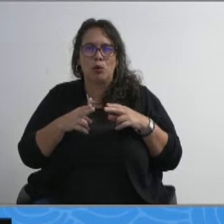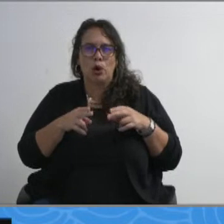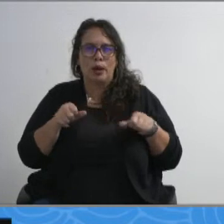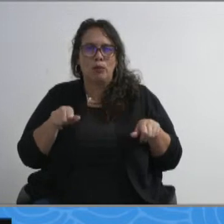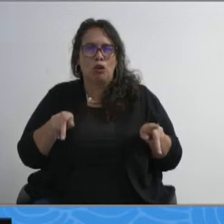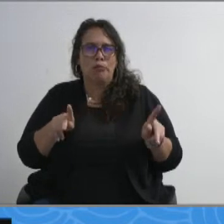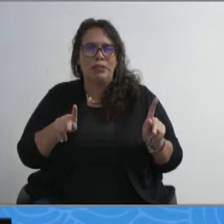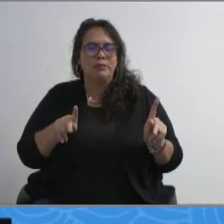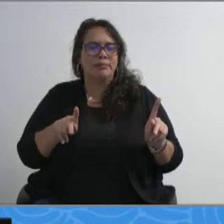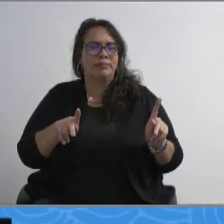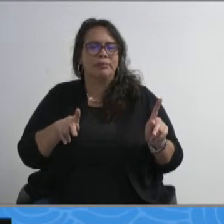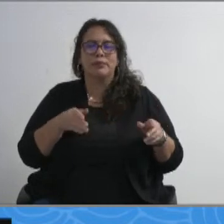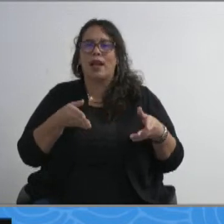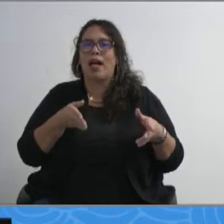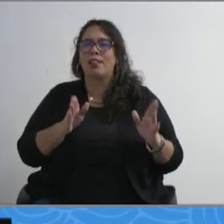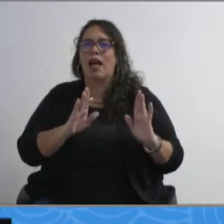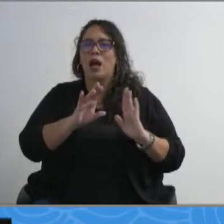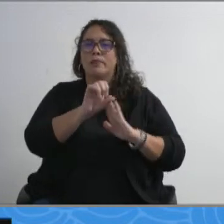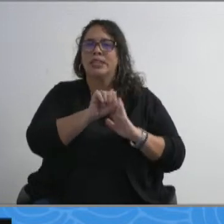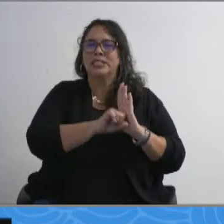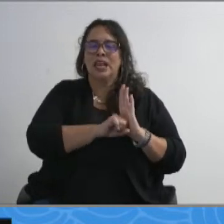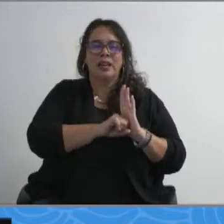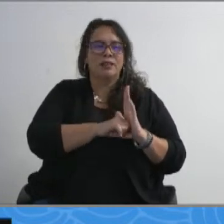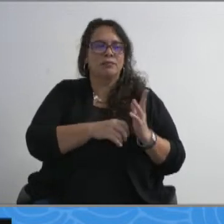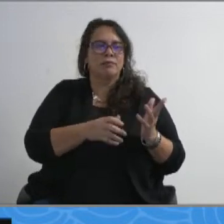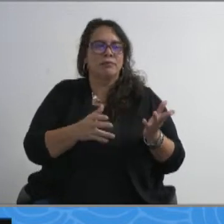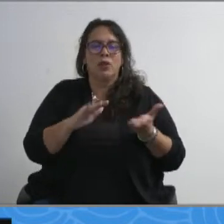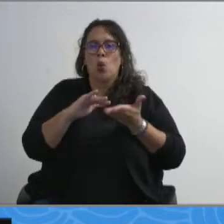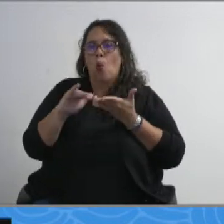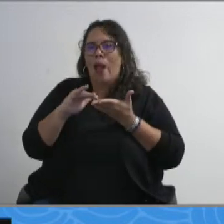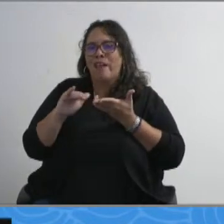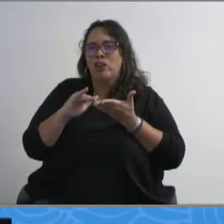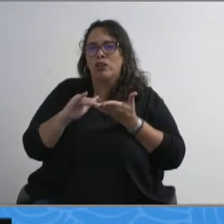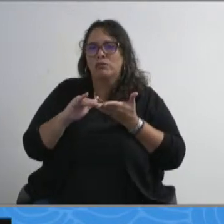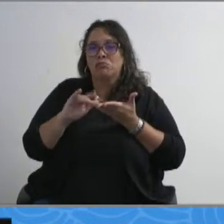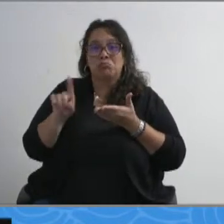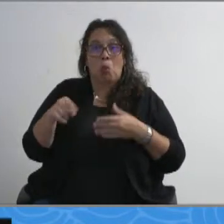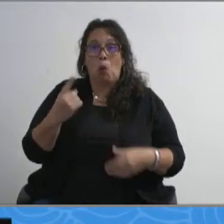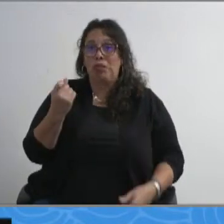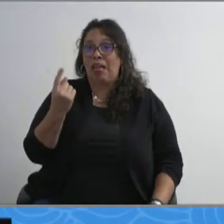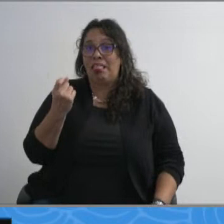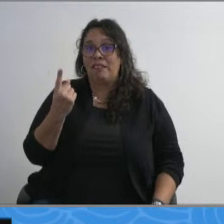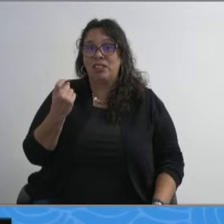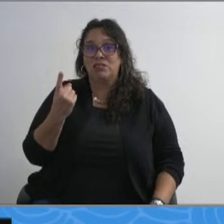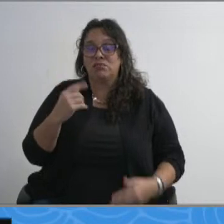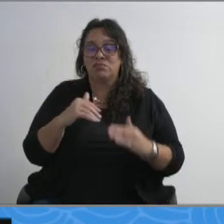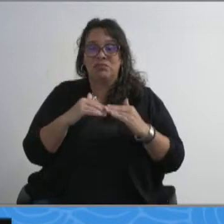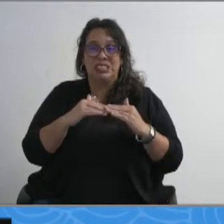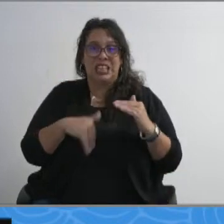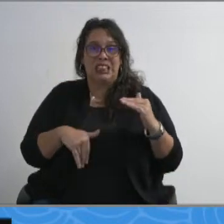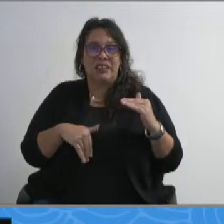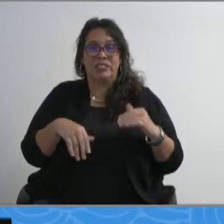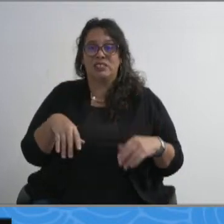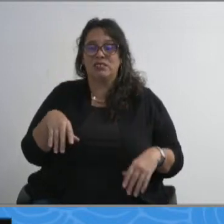by the state for teachers to teach. With a waiver, we have 11 teachers. And again, that's less than 1% of our teaching staff.